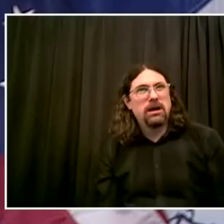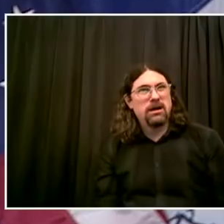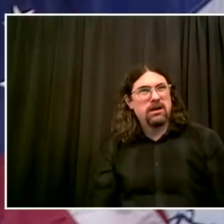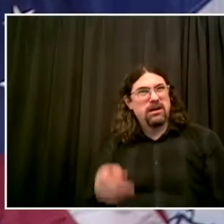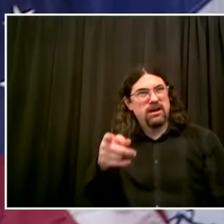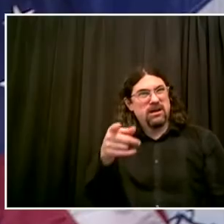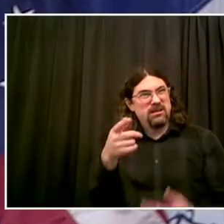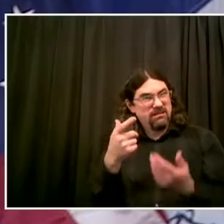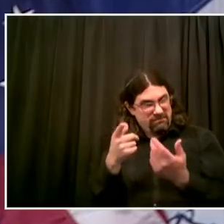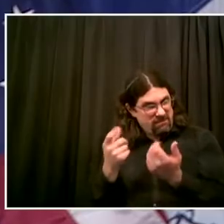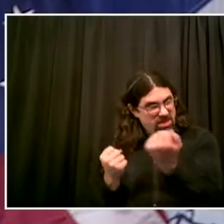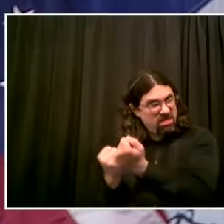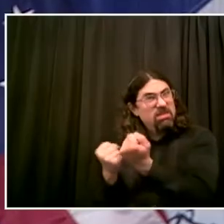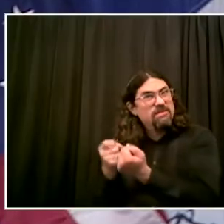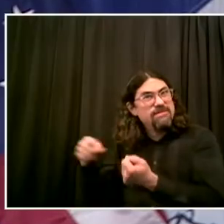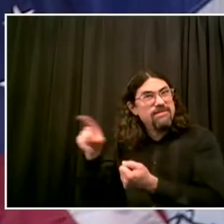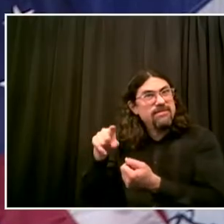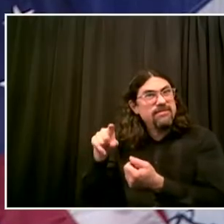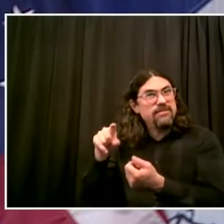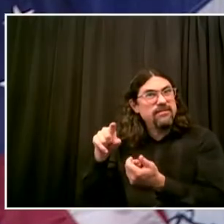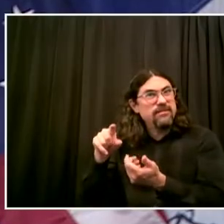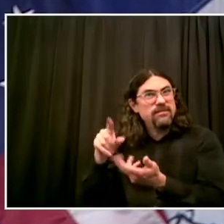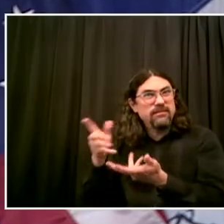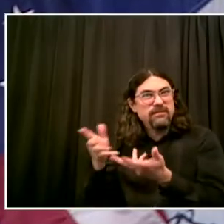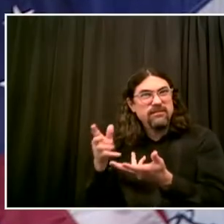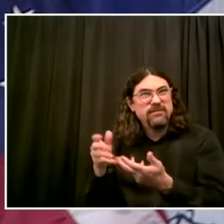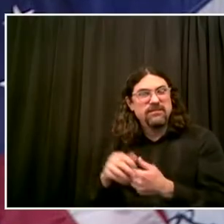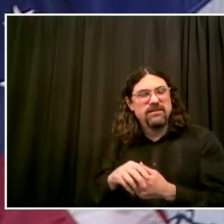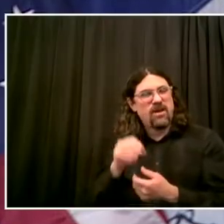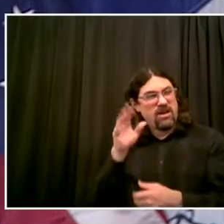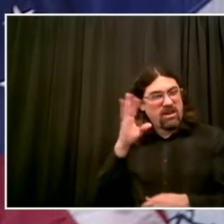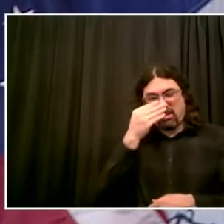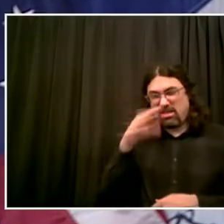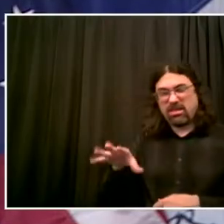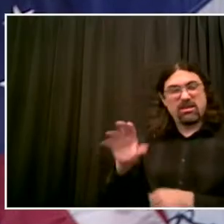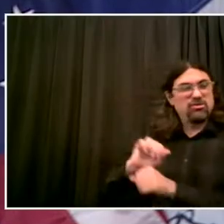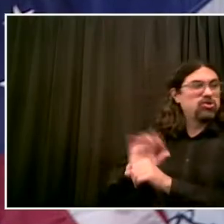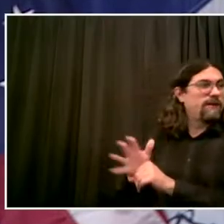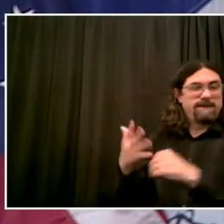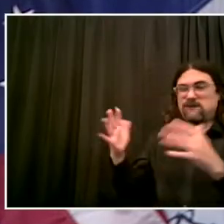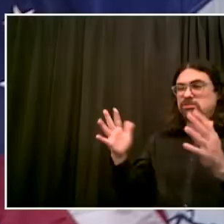IS THAT STIL L